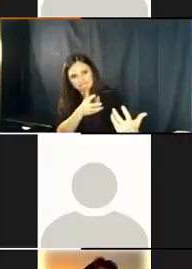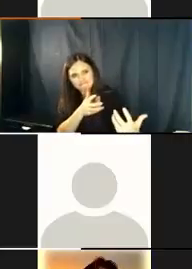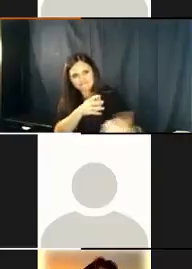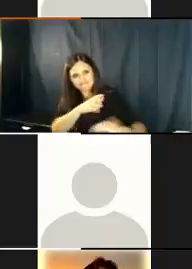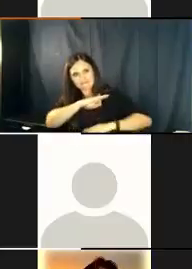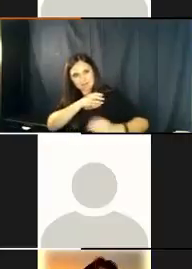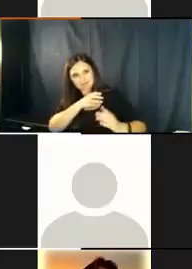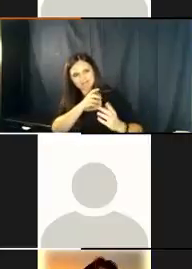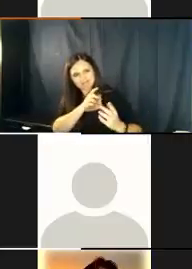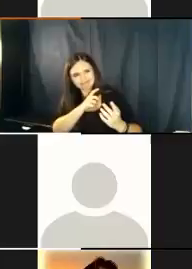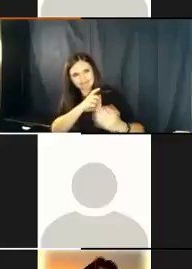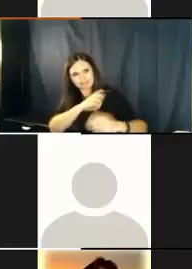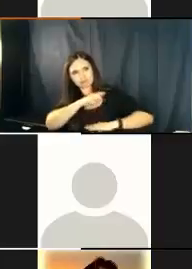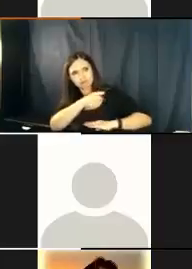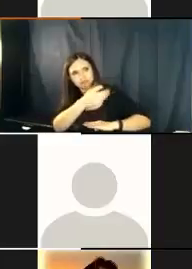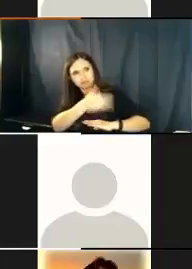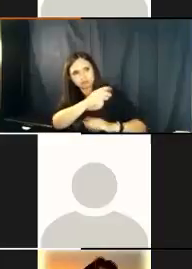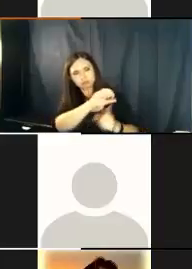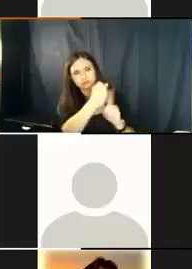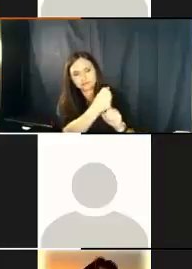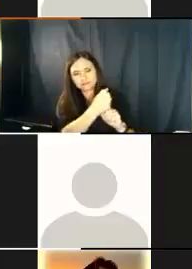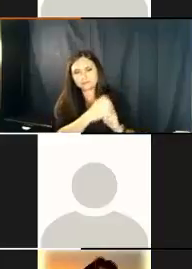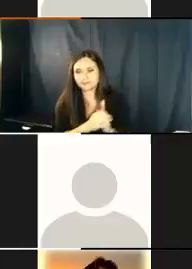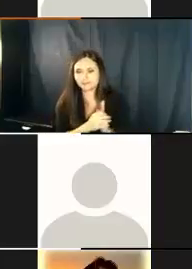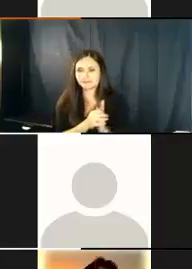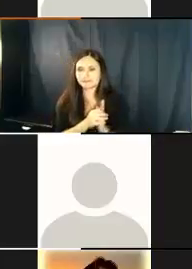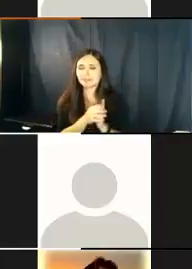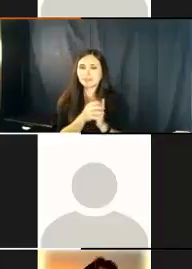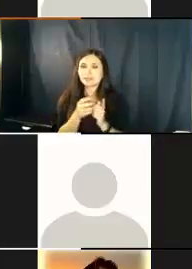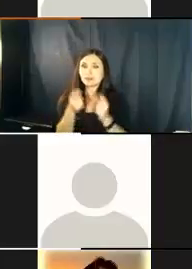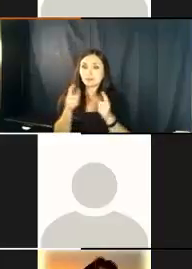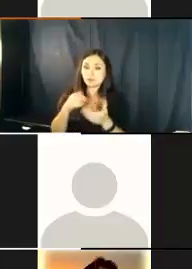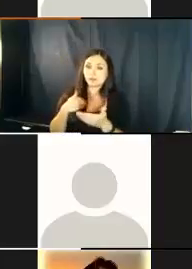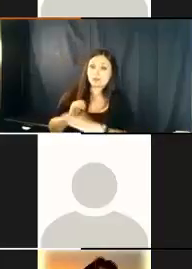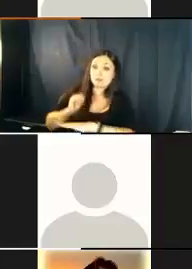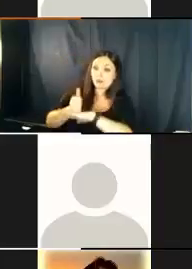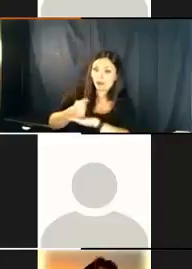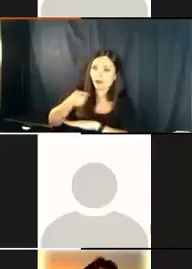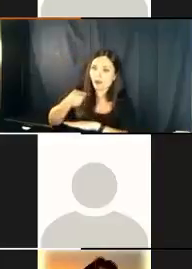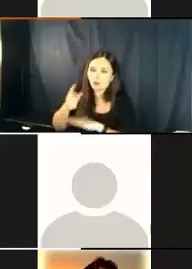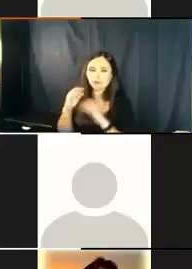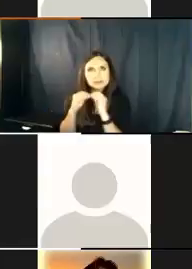up but once you do have it set up it creates a much much more meaningful user experience